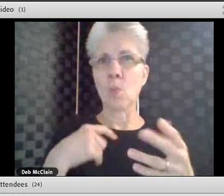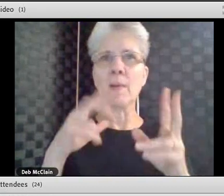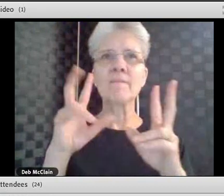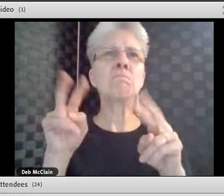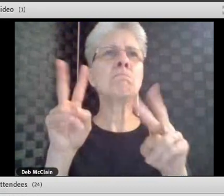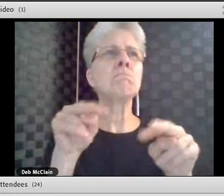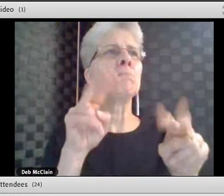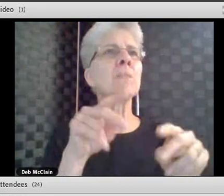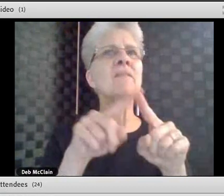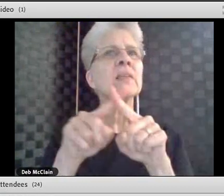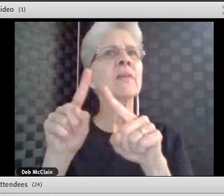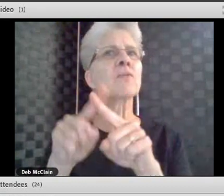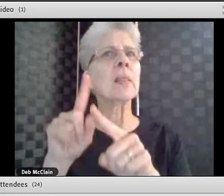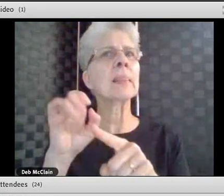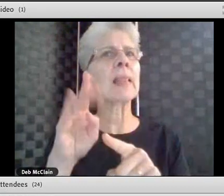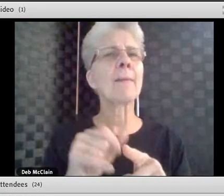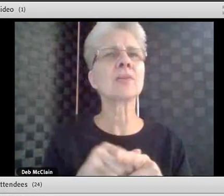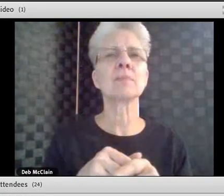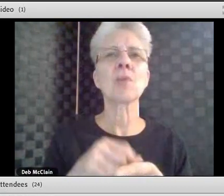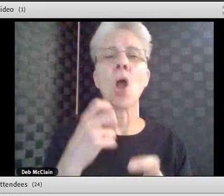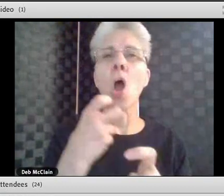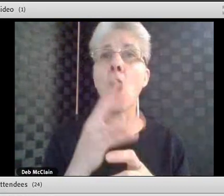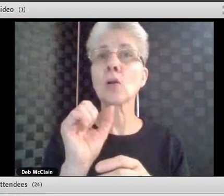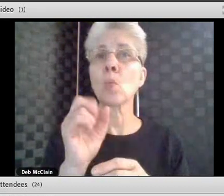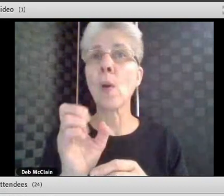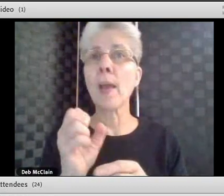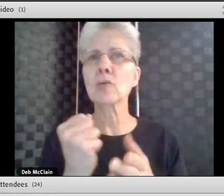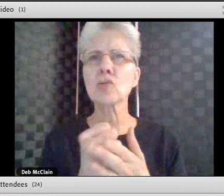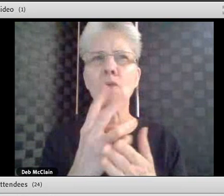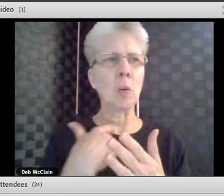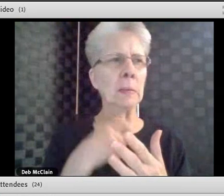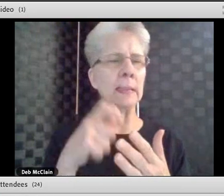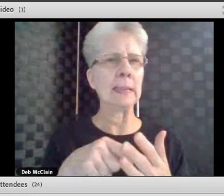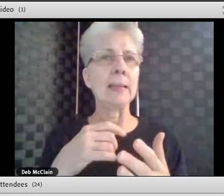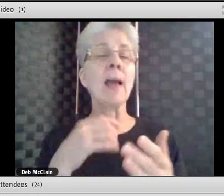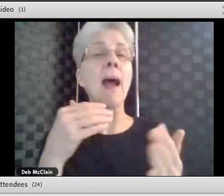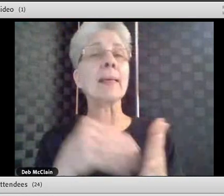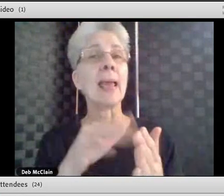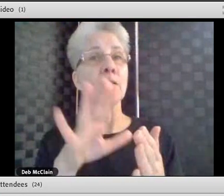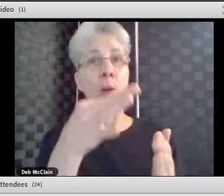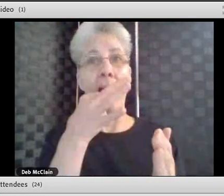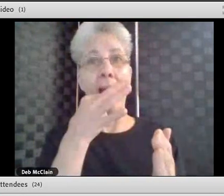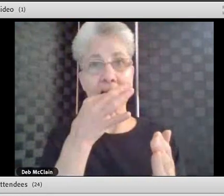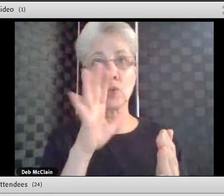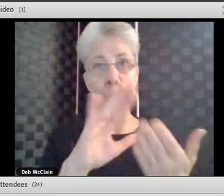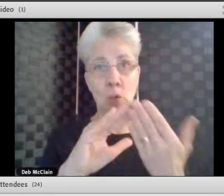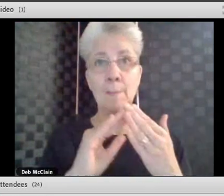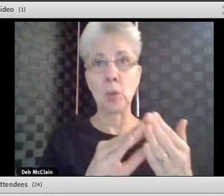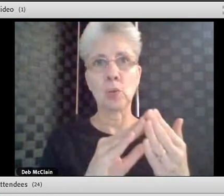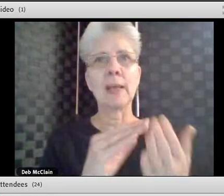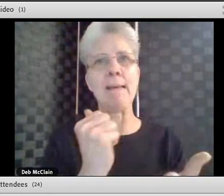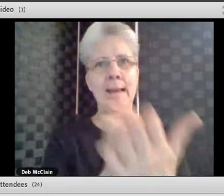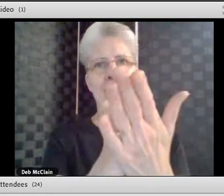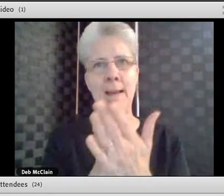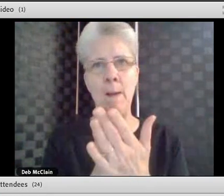One of the things that we did is we visited other labs. You know, what hardware and software do you need? Again, this is where your experts in your community